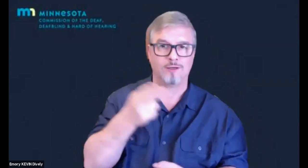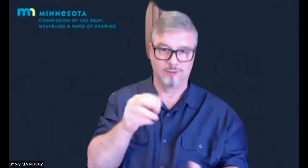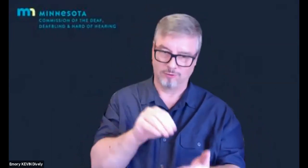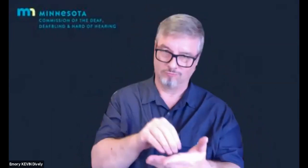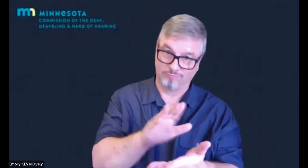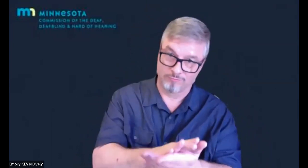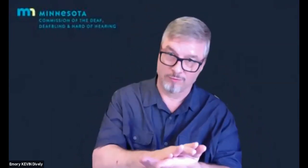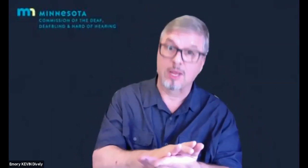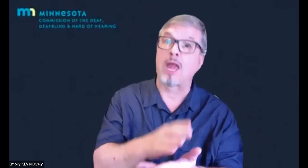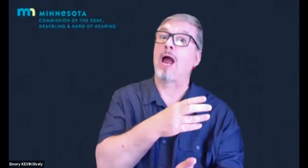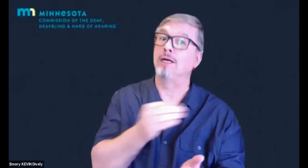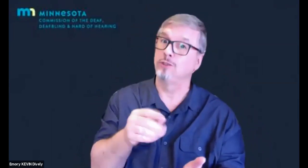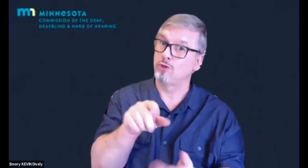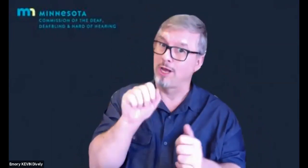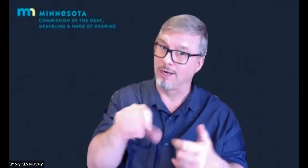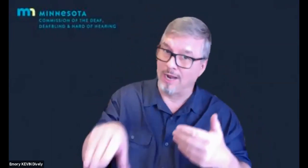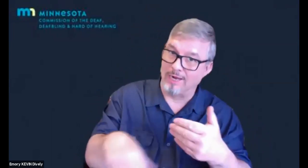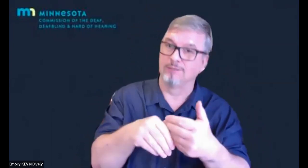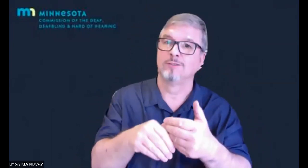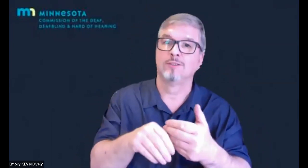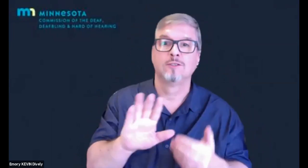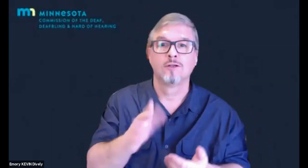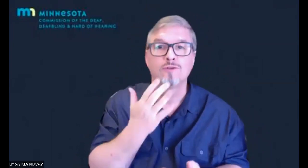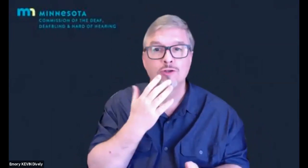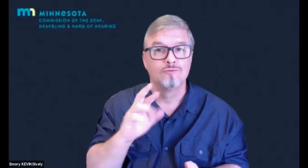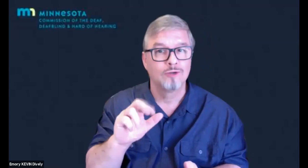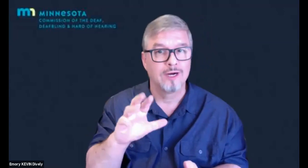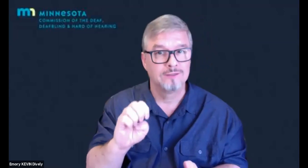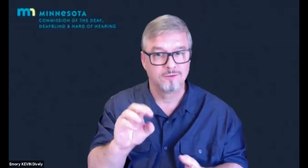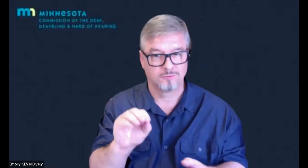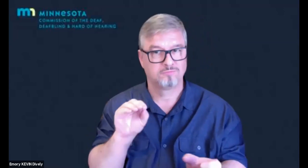races" you can fill in right there the words